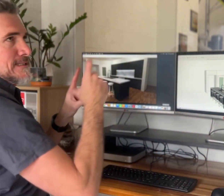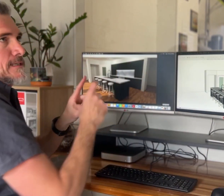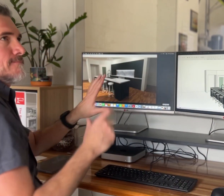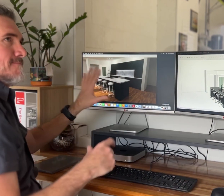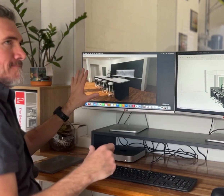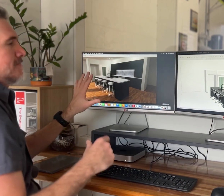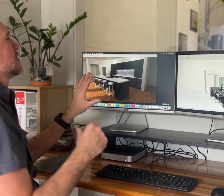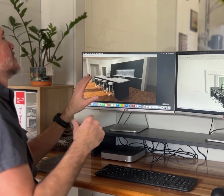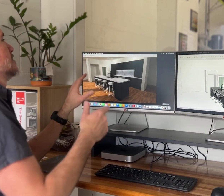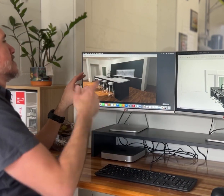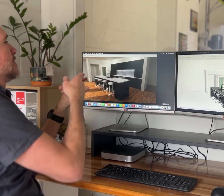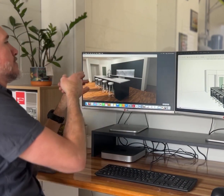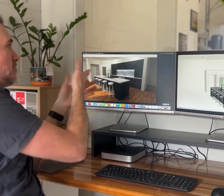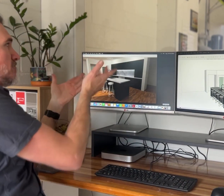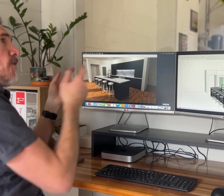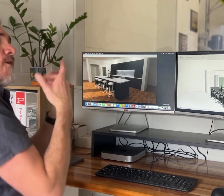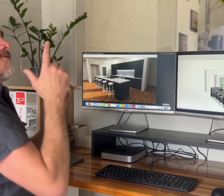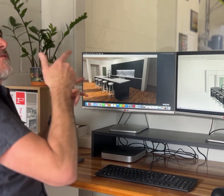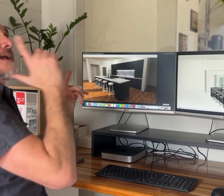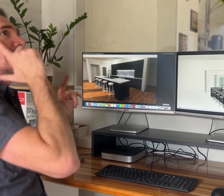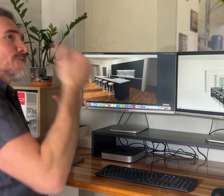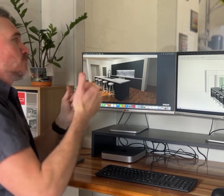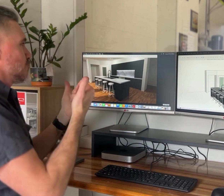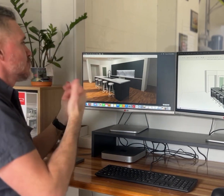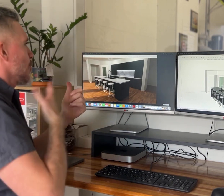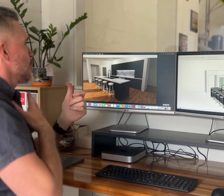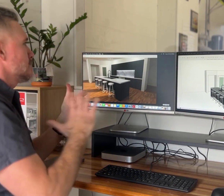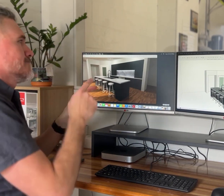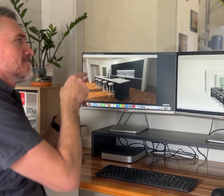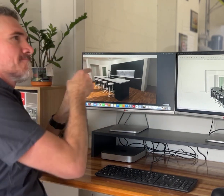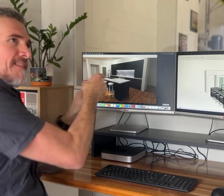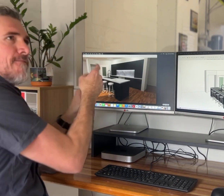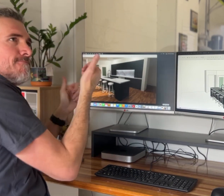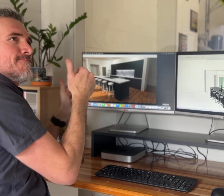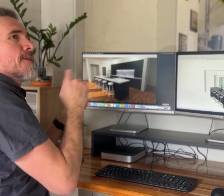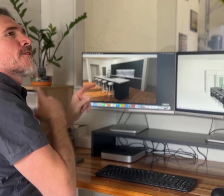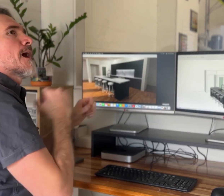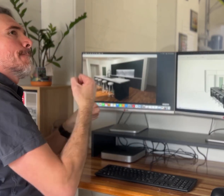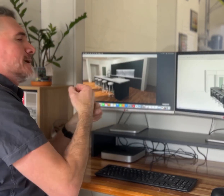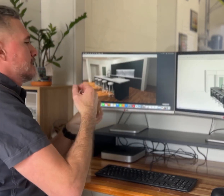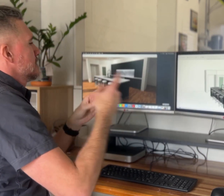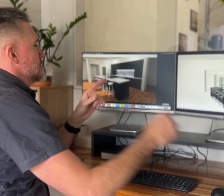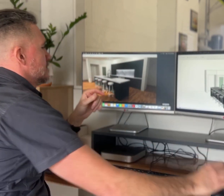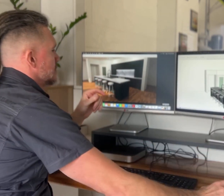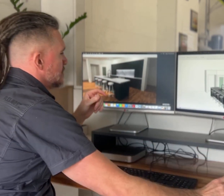So you can see there, the 3D on the screen, if the client loves it, this is the look they’re going for,